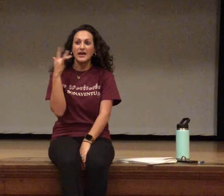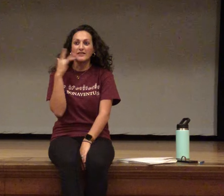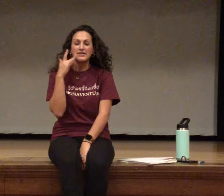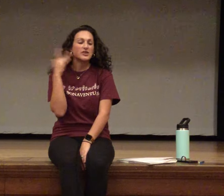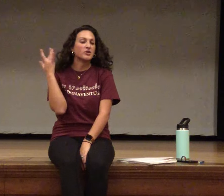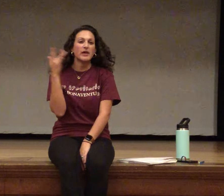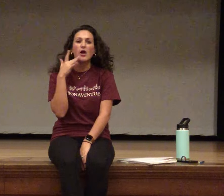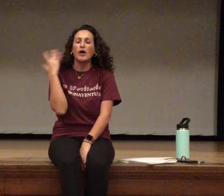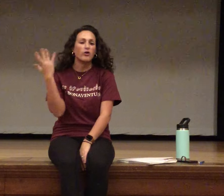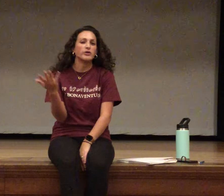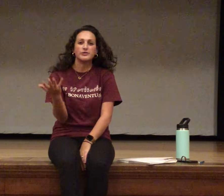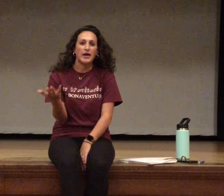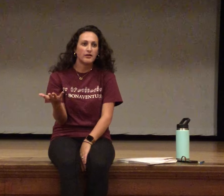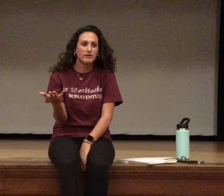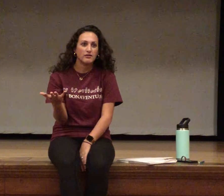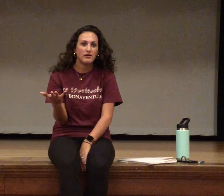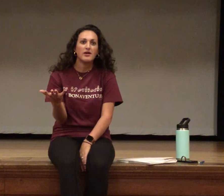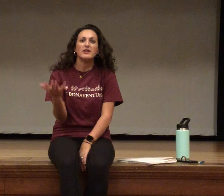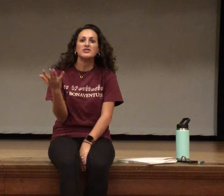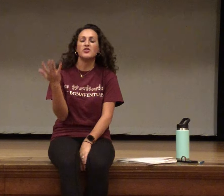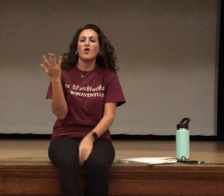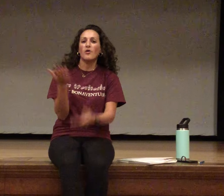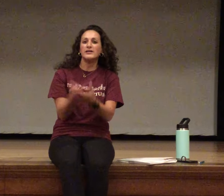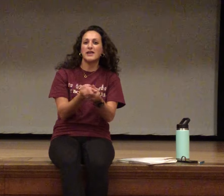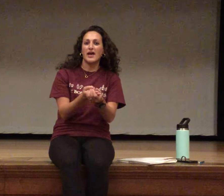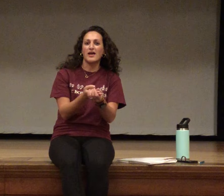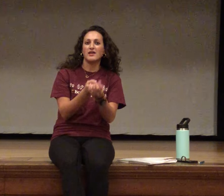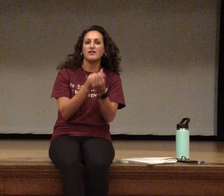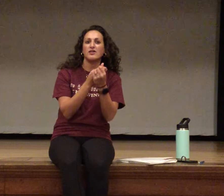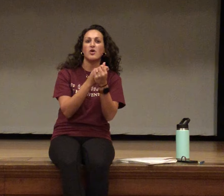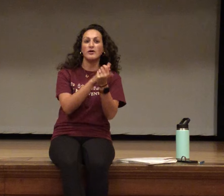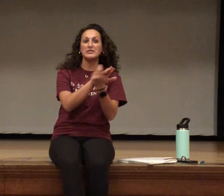I assign this they're gonna be like I don't know what you're saying so you always say you always